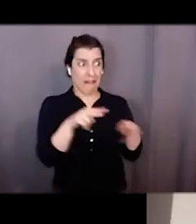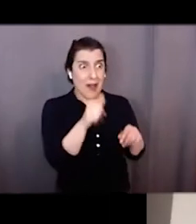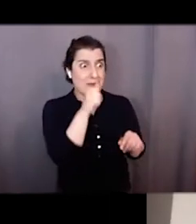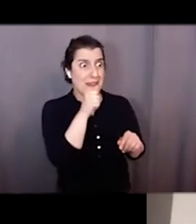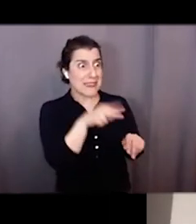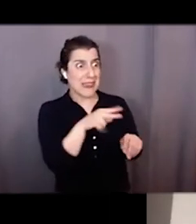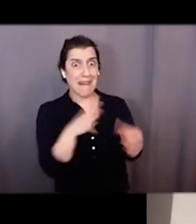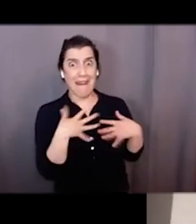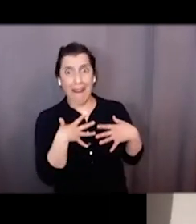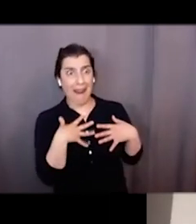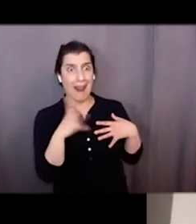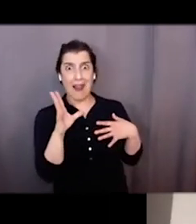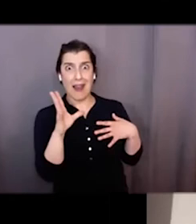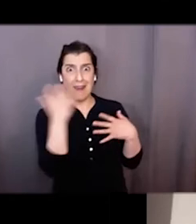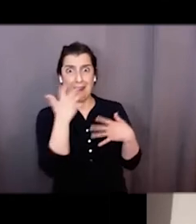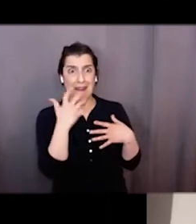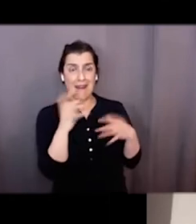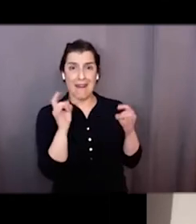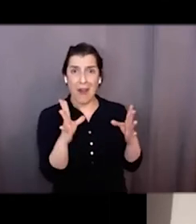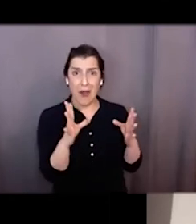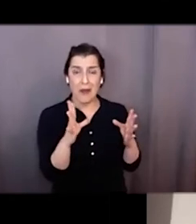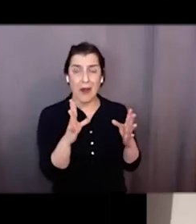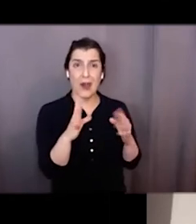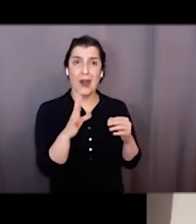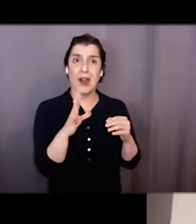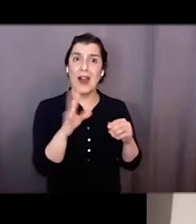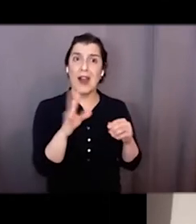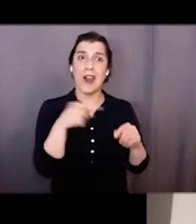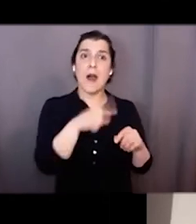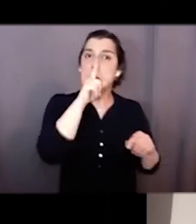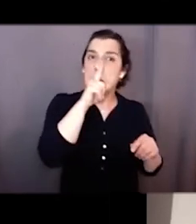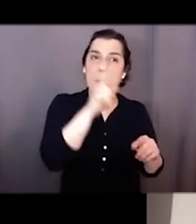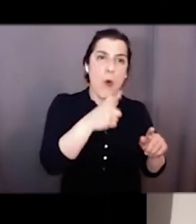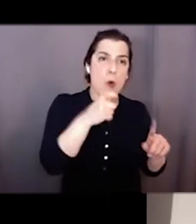right? But, um, they don't share the personal information, their names or such,